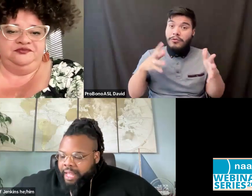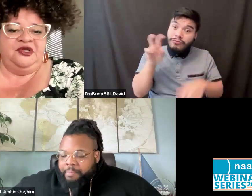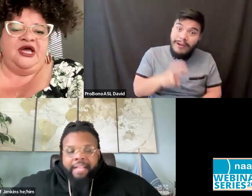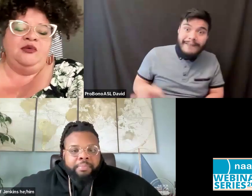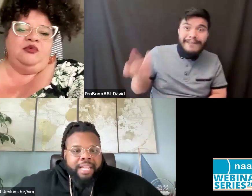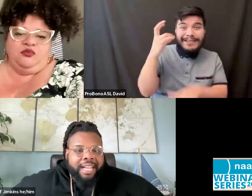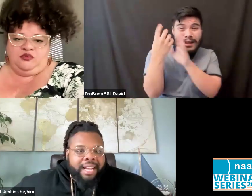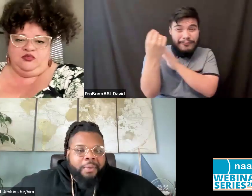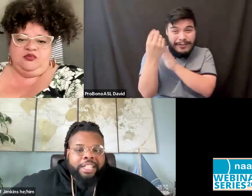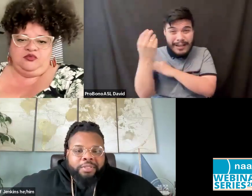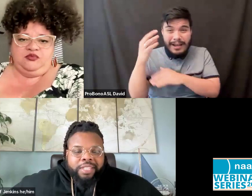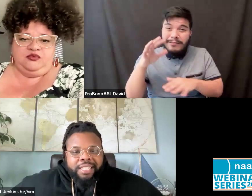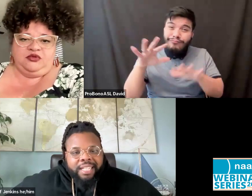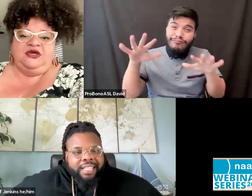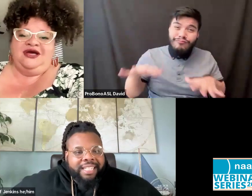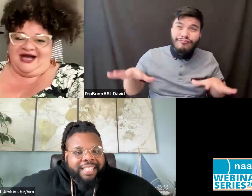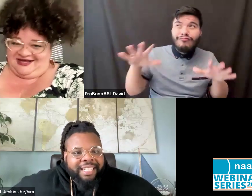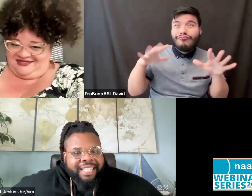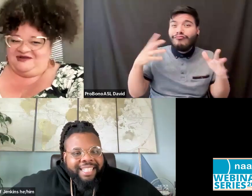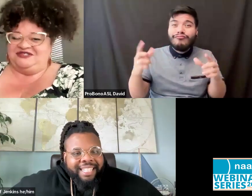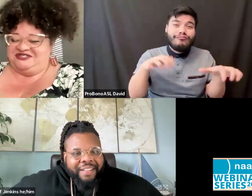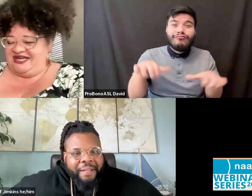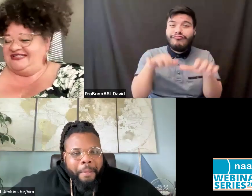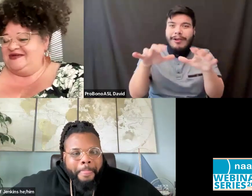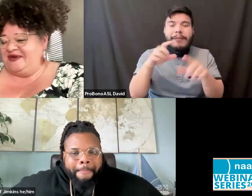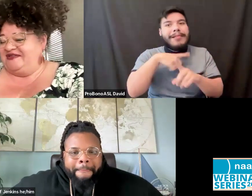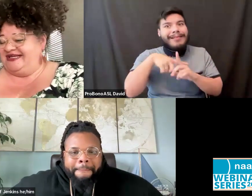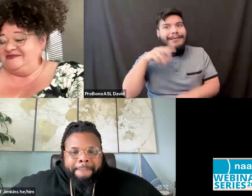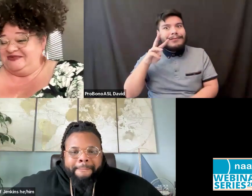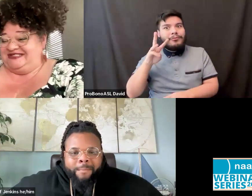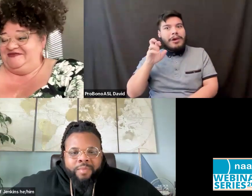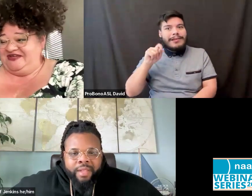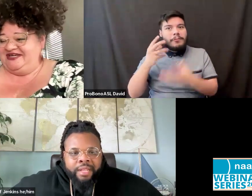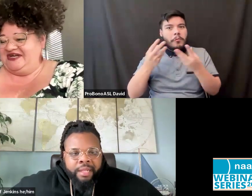and possibly wetsuits. That was just going to ask about like specific